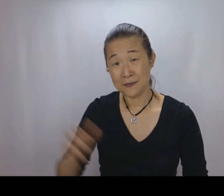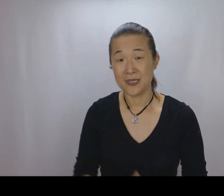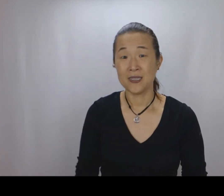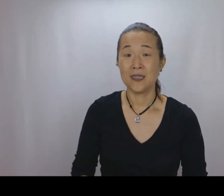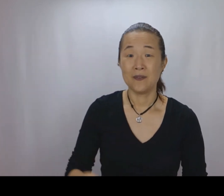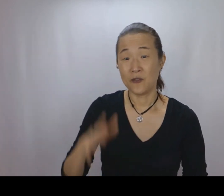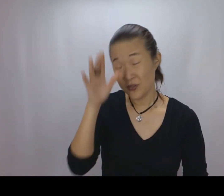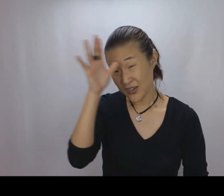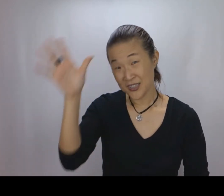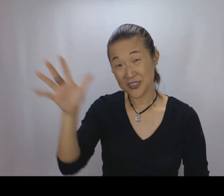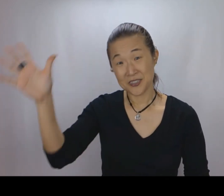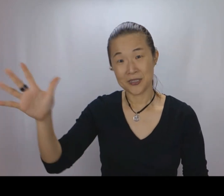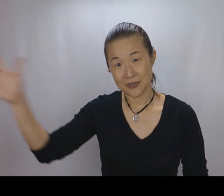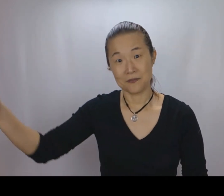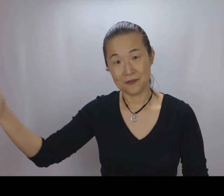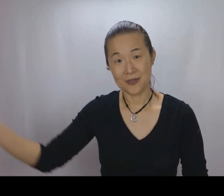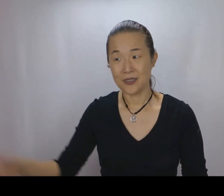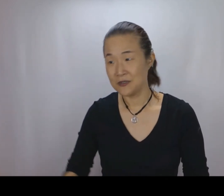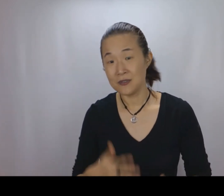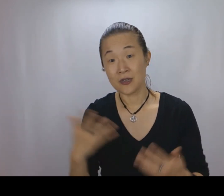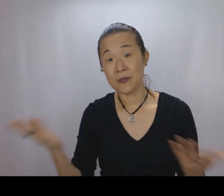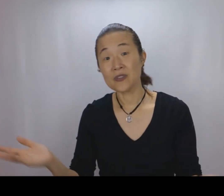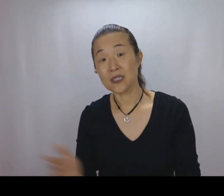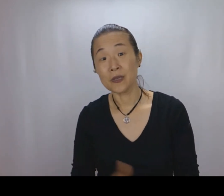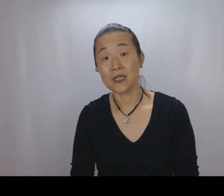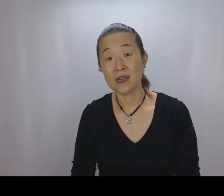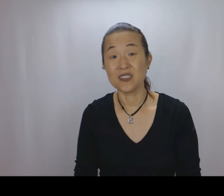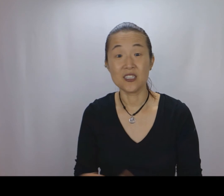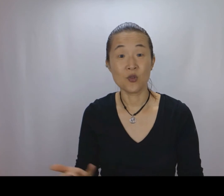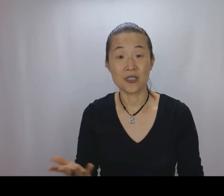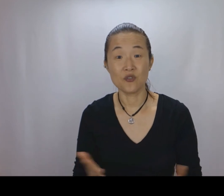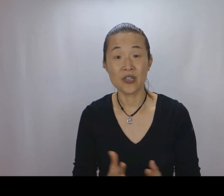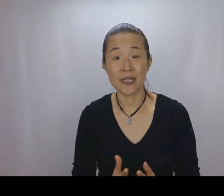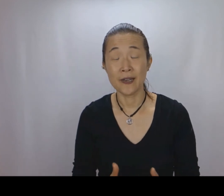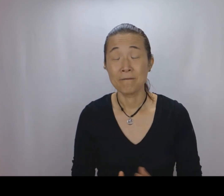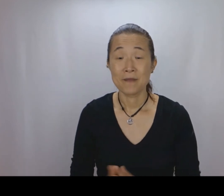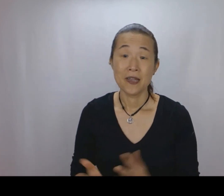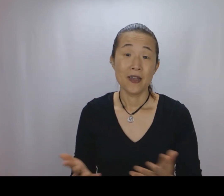And then four fathers. You can bounce as many times as you want to really.